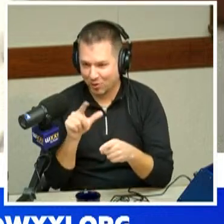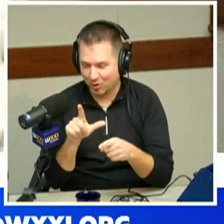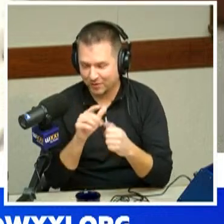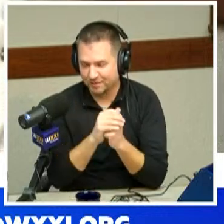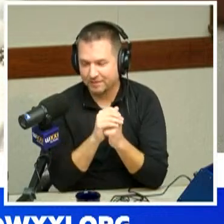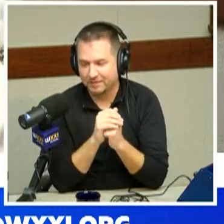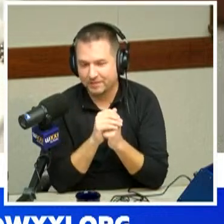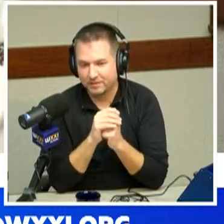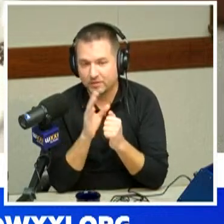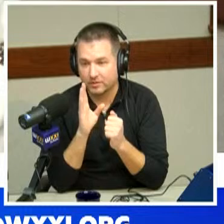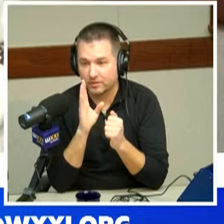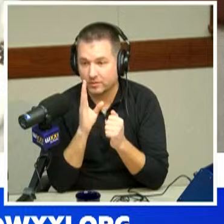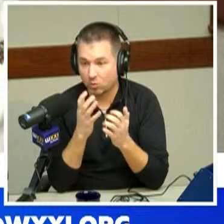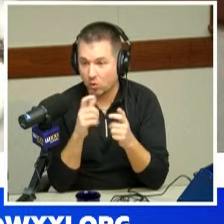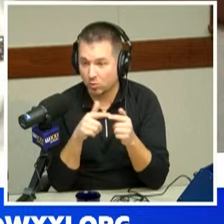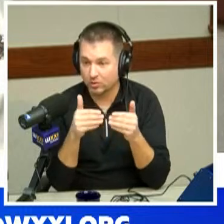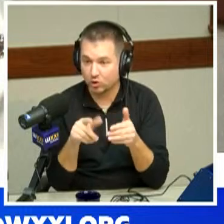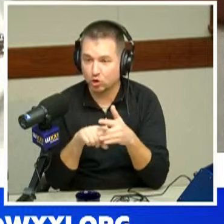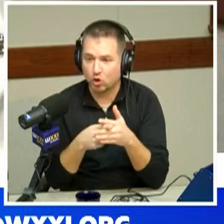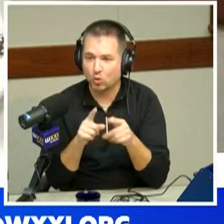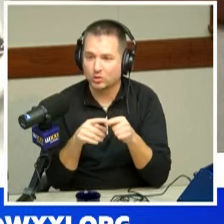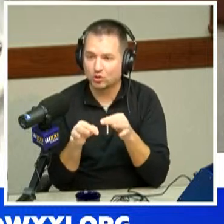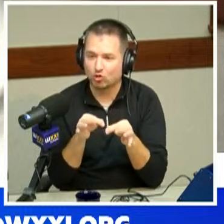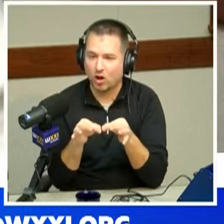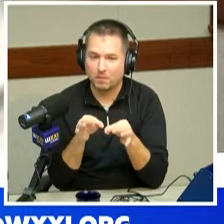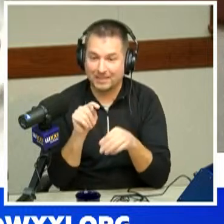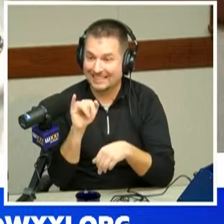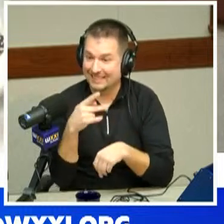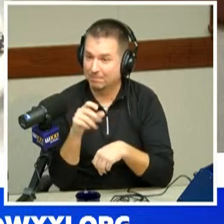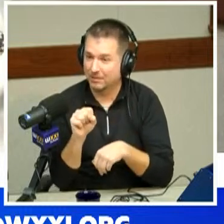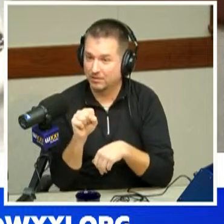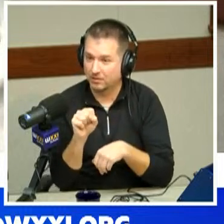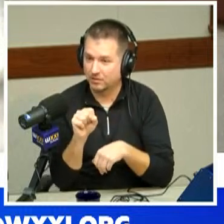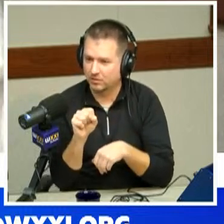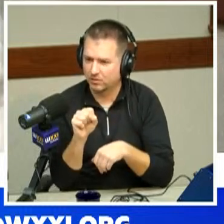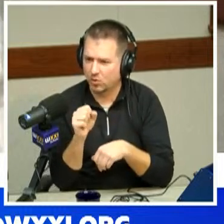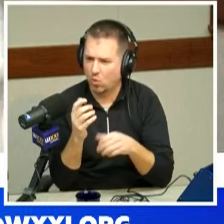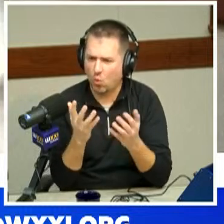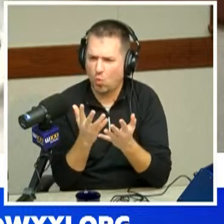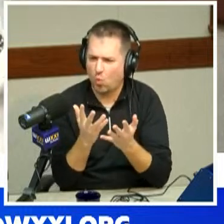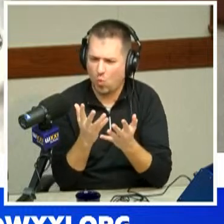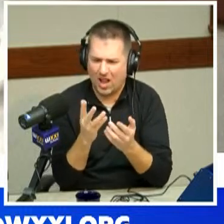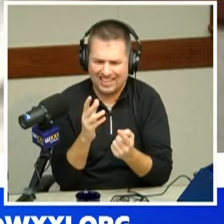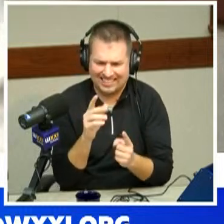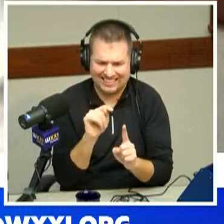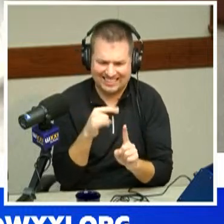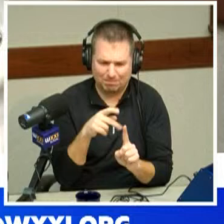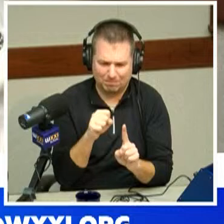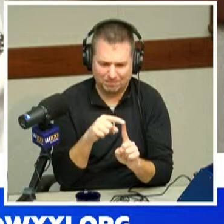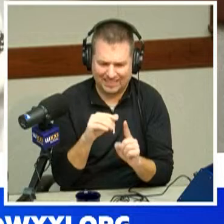uh would you like to get us started describing tips uh what it is how it works and we'll talk